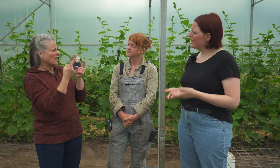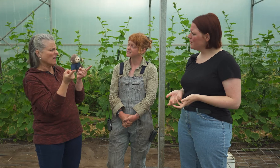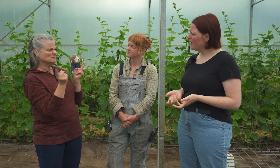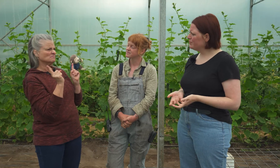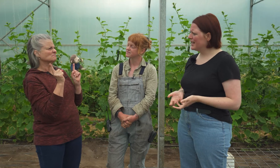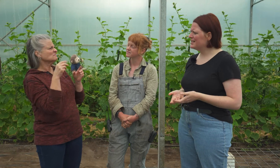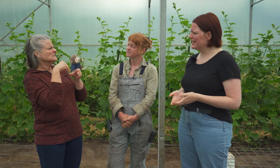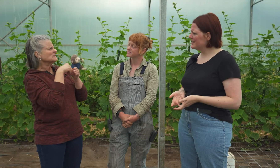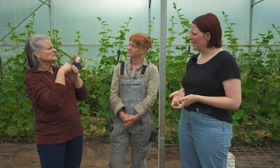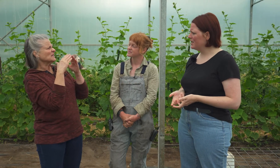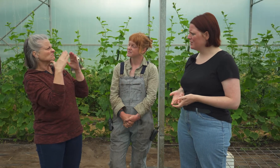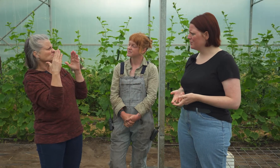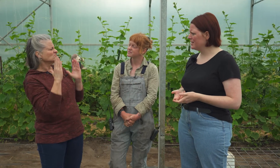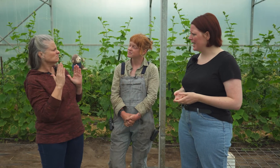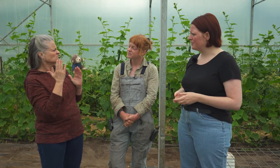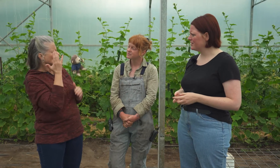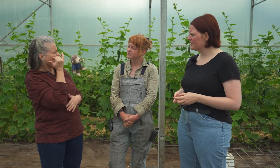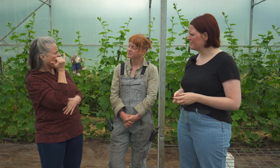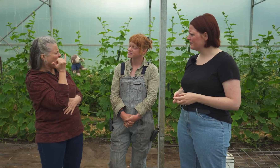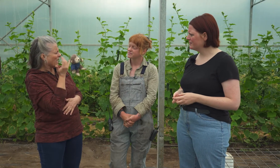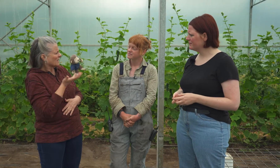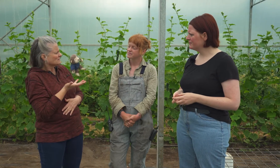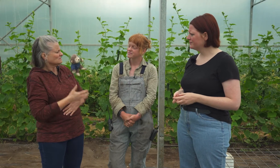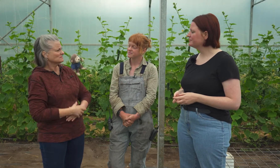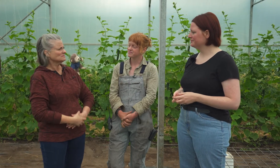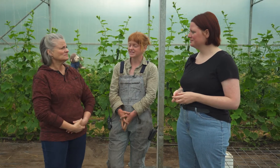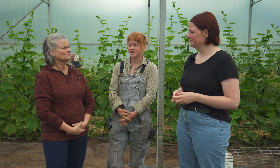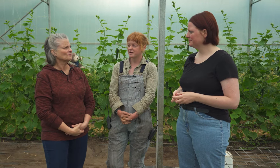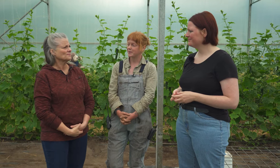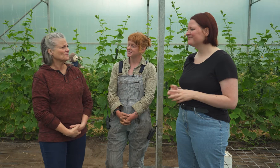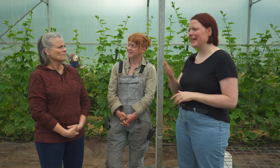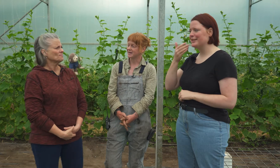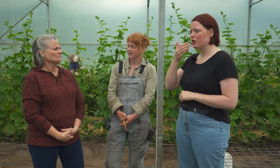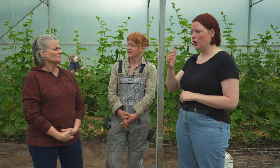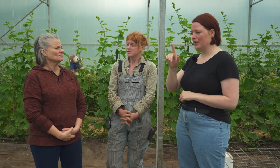Why do you have plants inside of the greenhouse? Hmm, that's a good question.